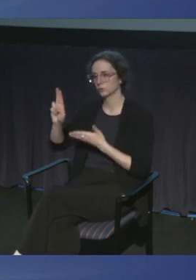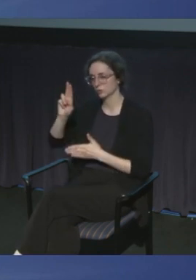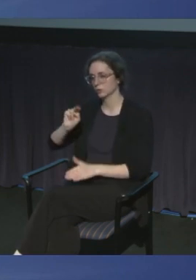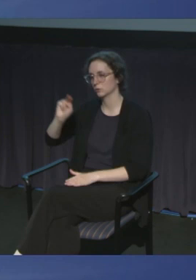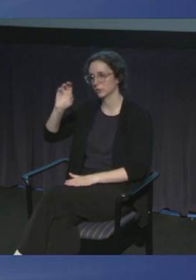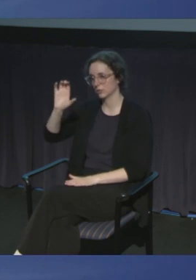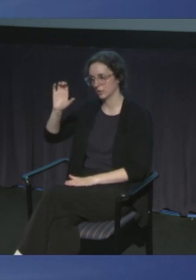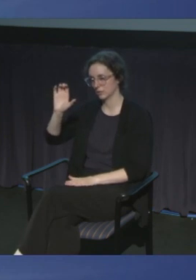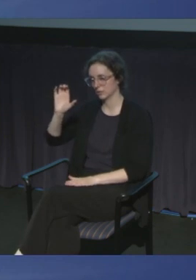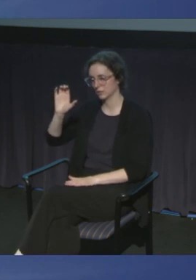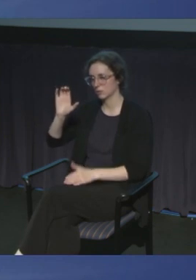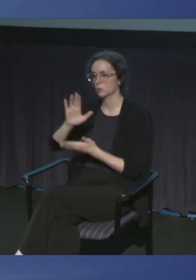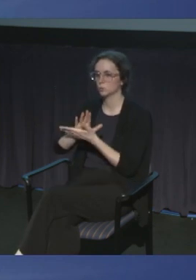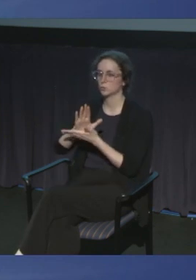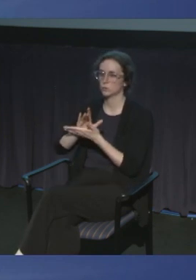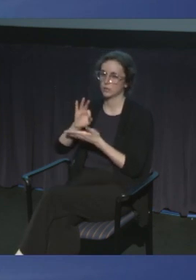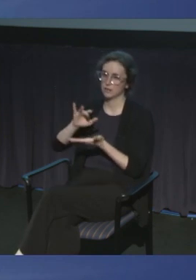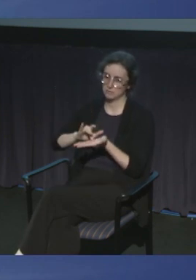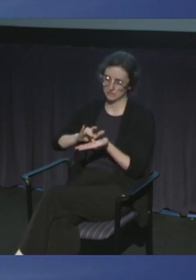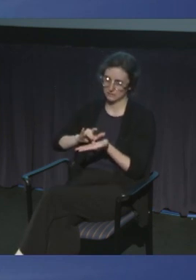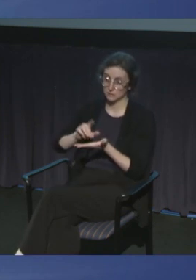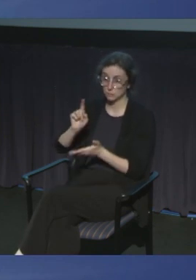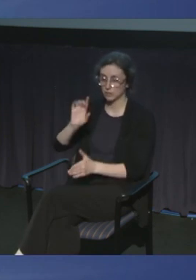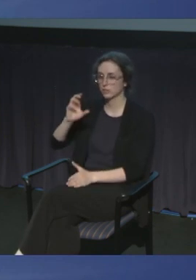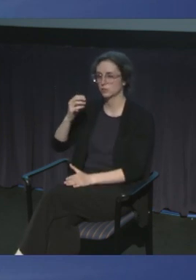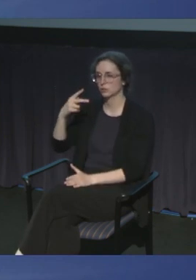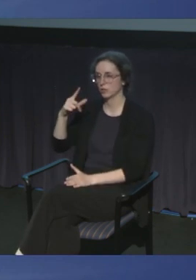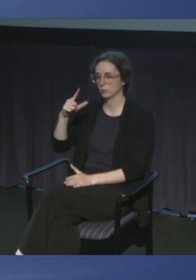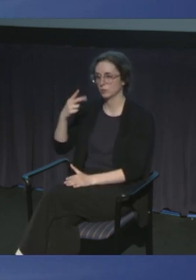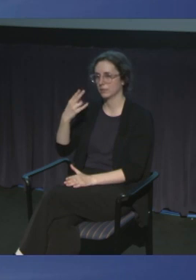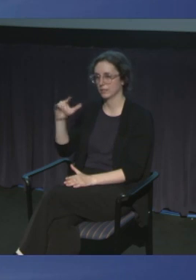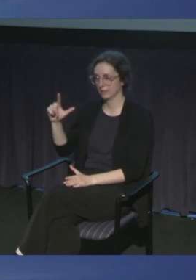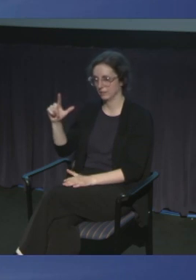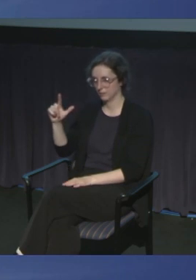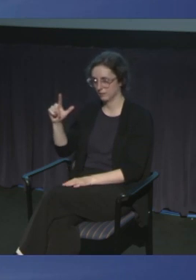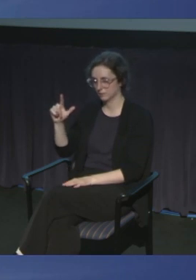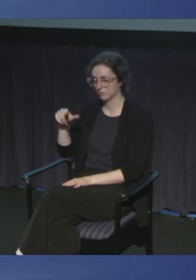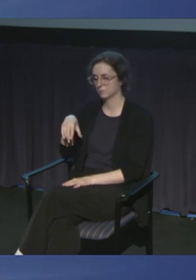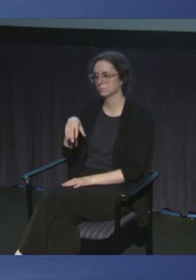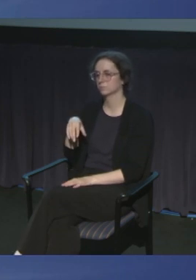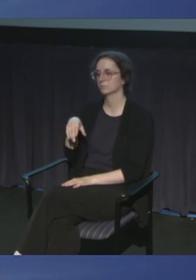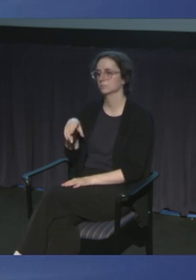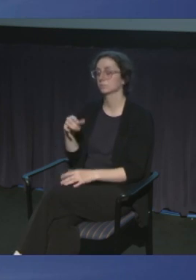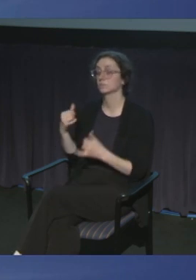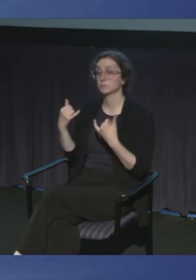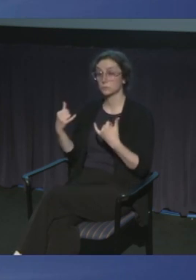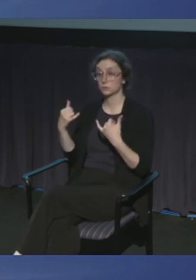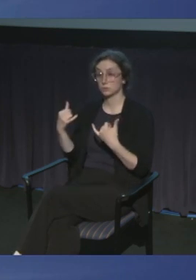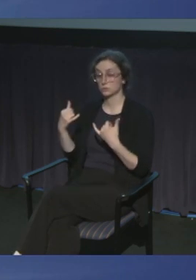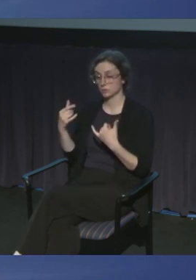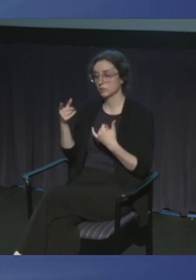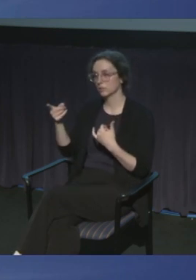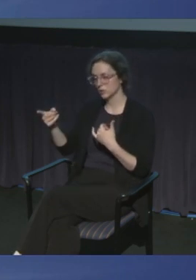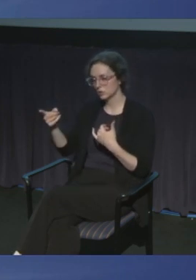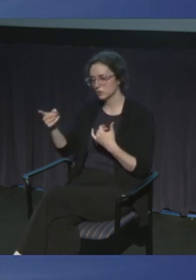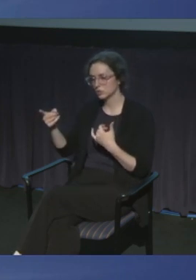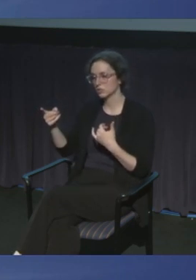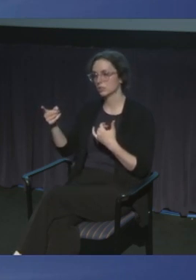UNIVERSITY IN IMMUNOLOGY AND THAT HER POSTDOCTORAL TRAINING AT THE UNIVERSITY OF CALIFORNIA AND DUKE UNIVERSITY JOIN THE FACULTY OF THE UNIVERSITY OF NORTH CAROLINA SCHOOL OF MEDICINE IN CHAPEL HILL. SHE CURRENTLY HOLDS APPOINTMENTS AS